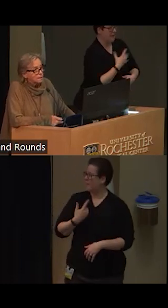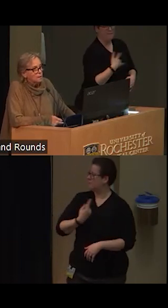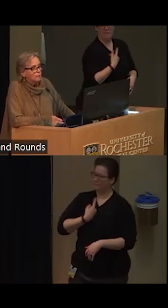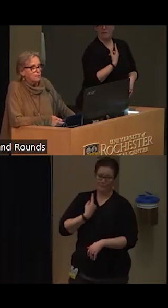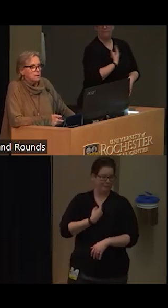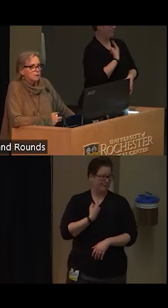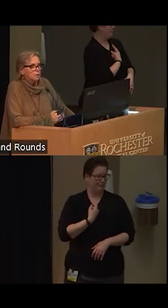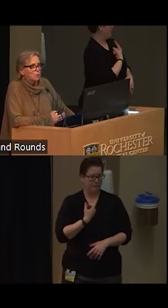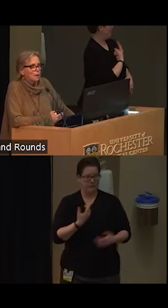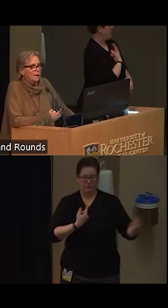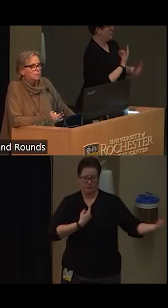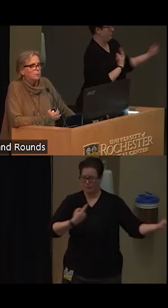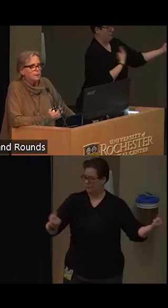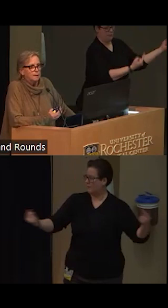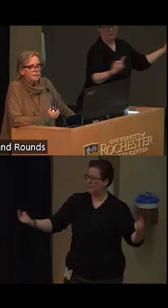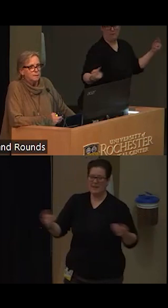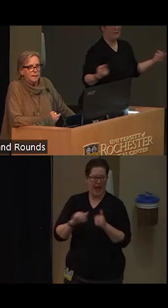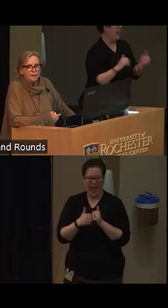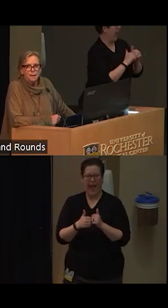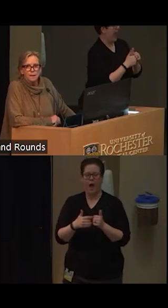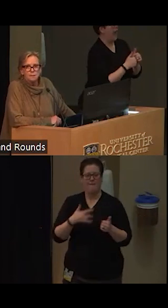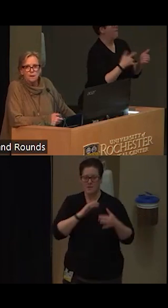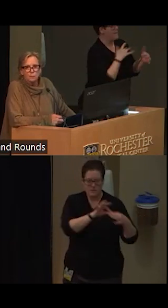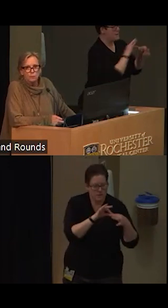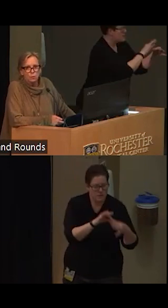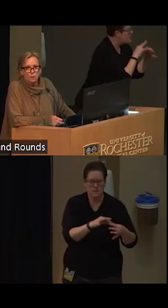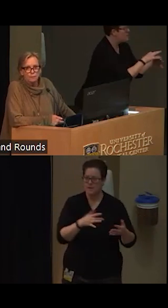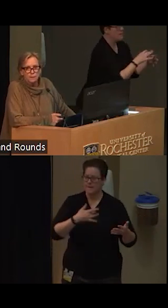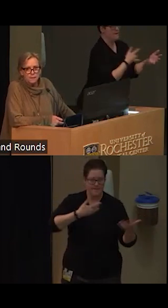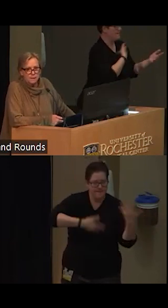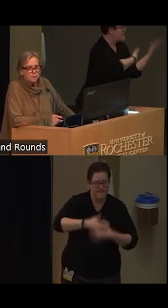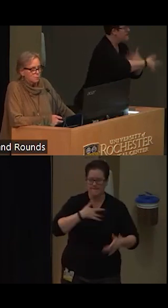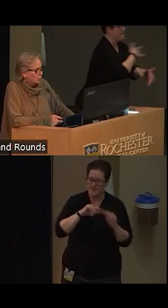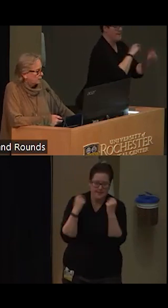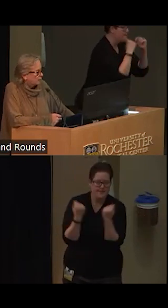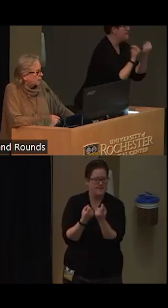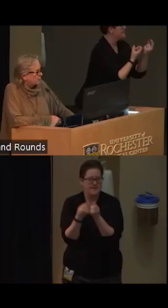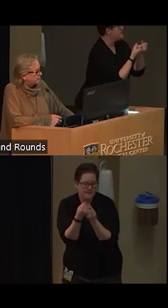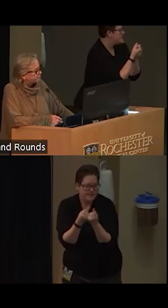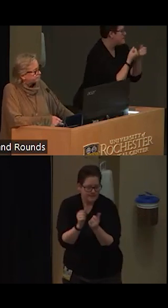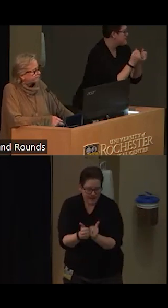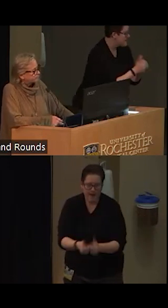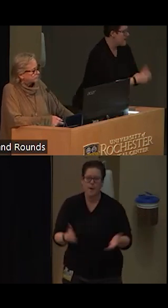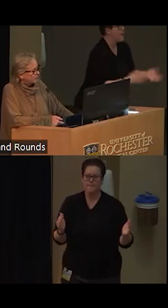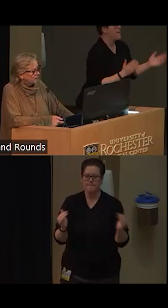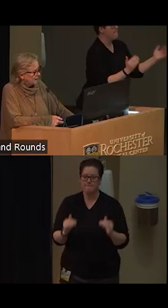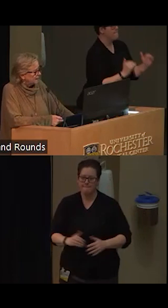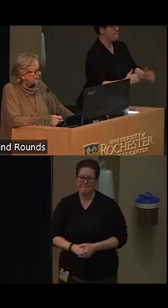from each other so how do you break into that and develop more of a team supportive environment and